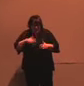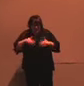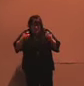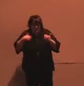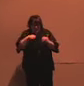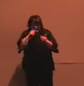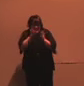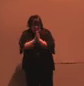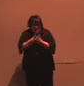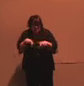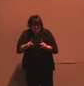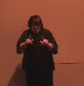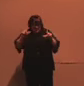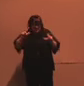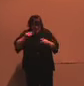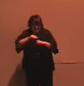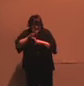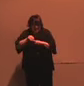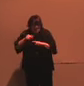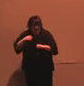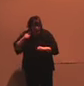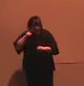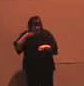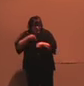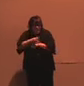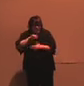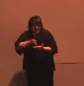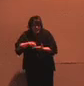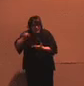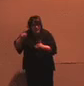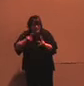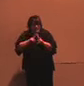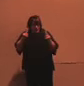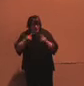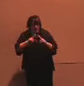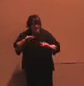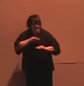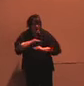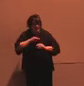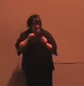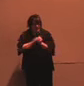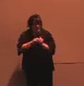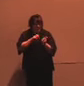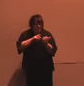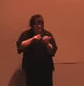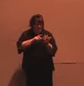I've heard after that, yeah, he was very, very satisfied with that.